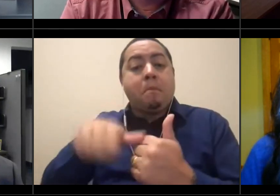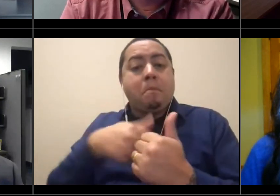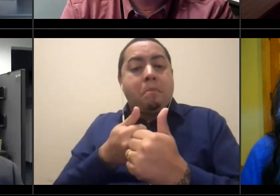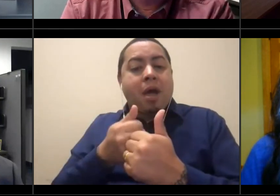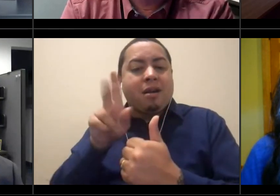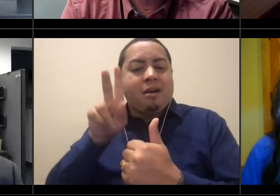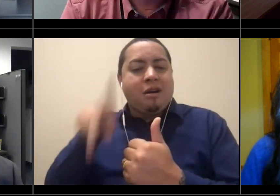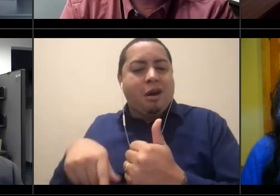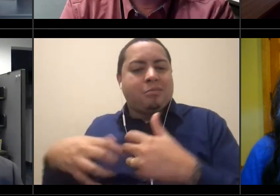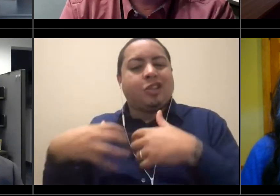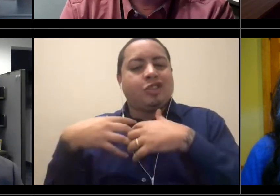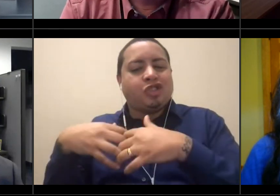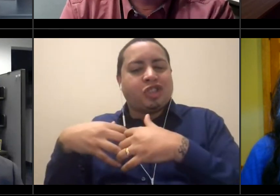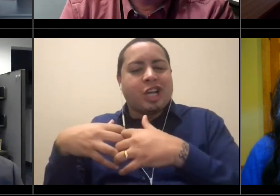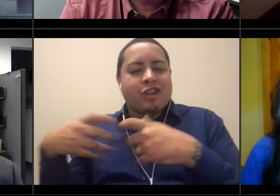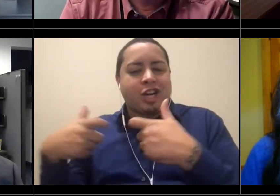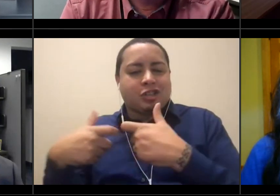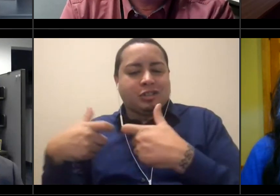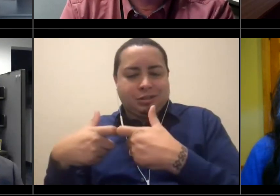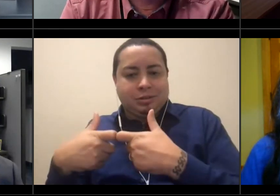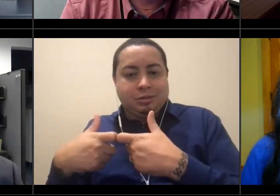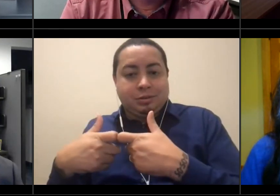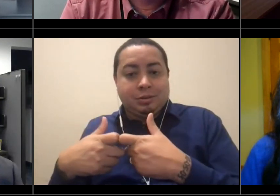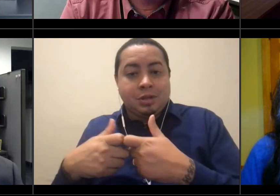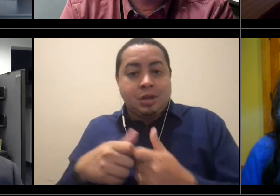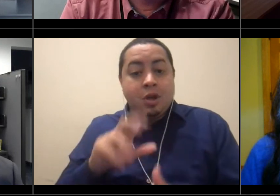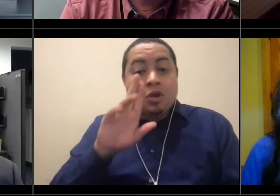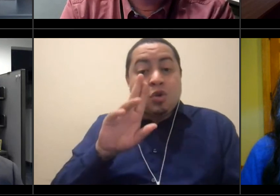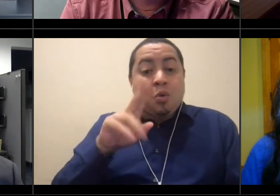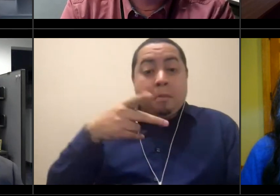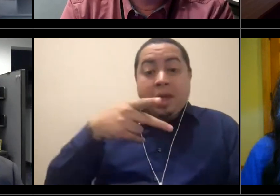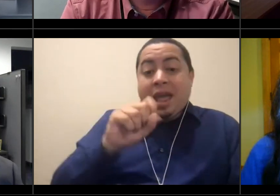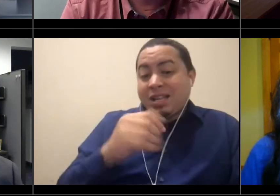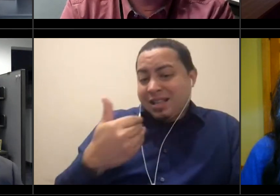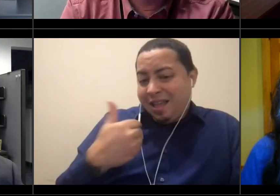to meet the need UPS's which is uninterrupted power supplies